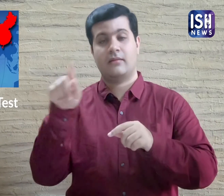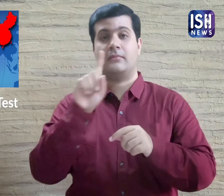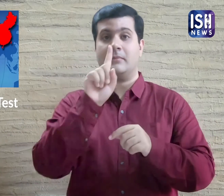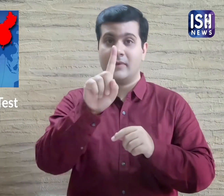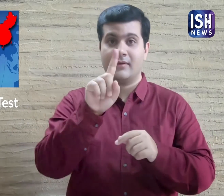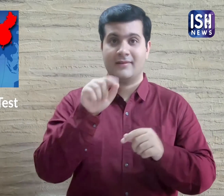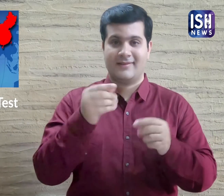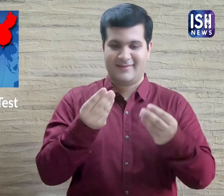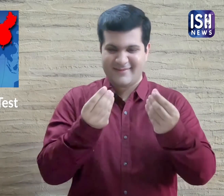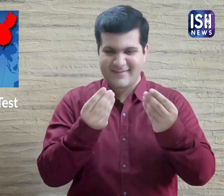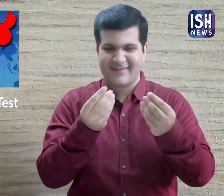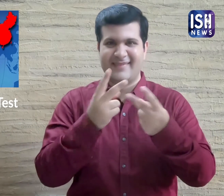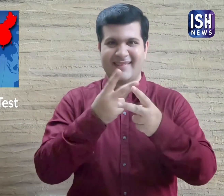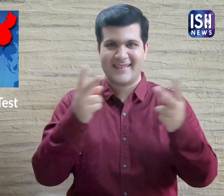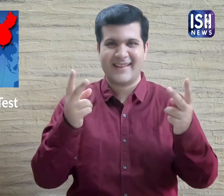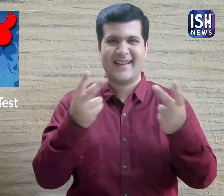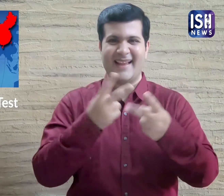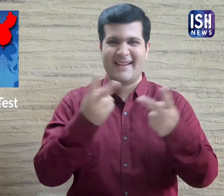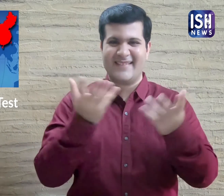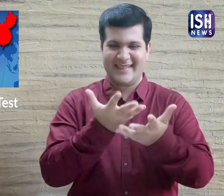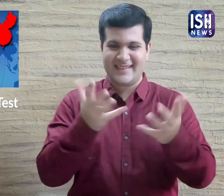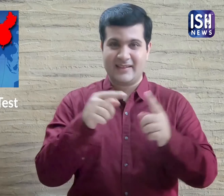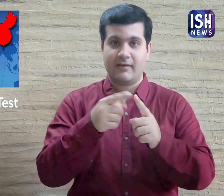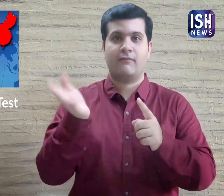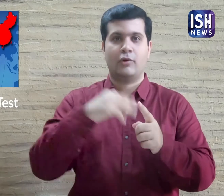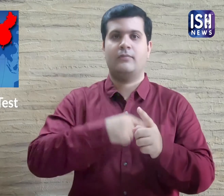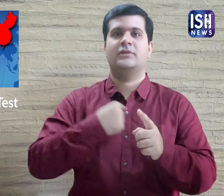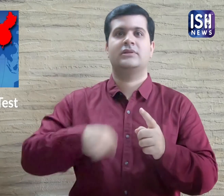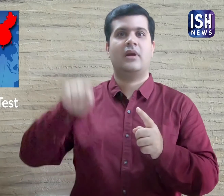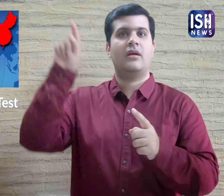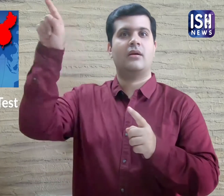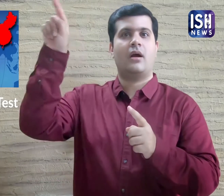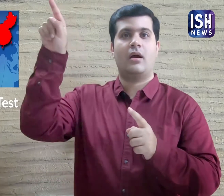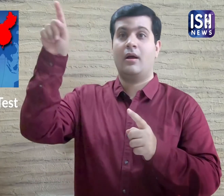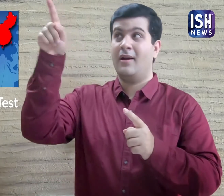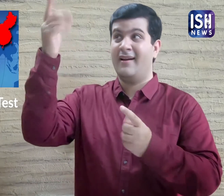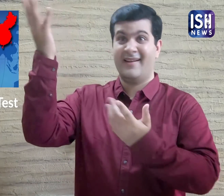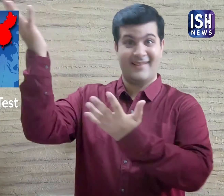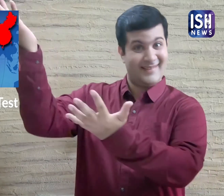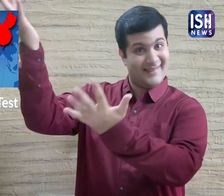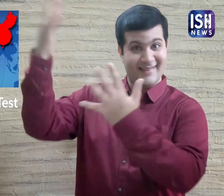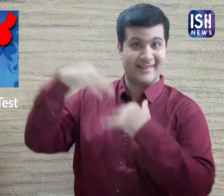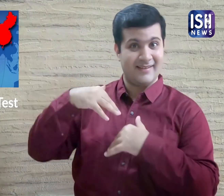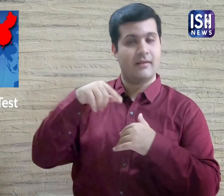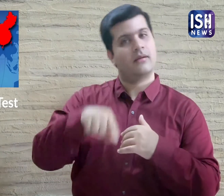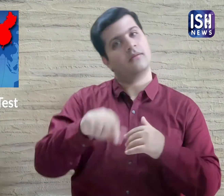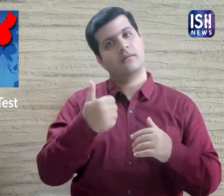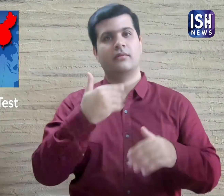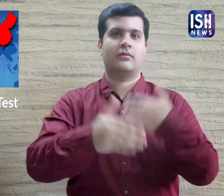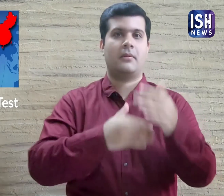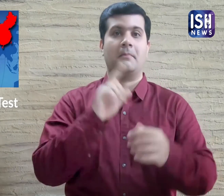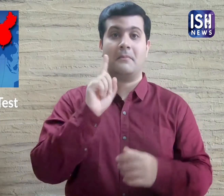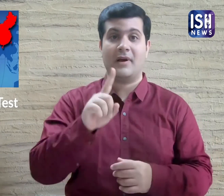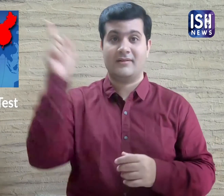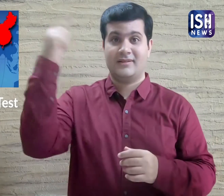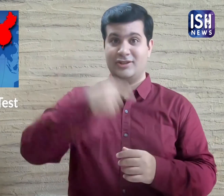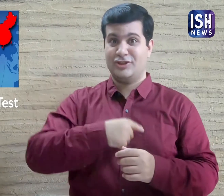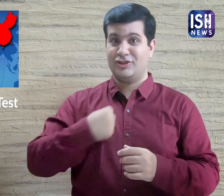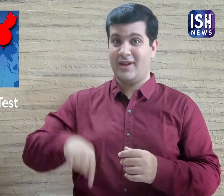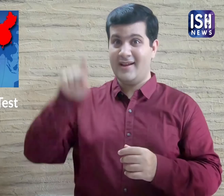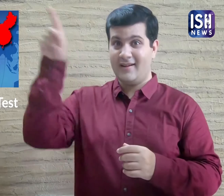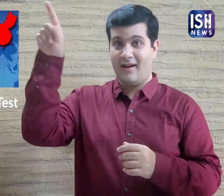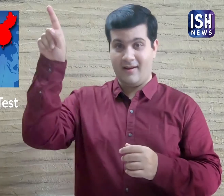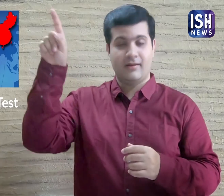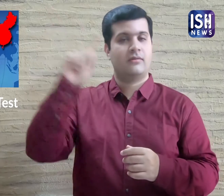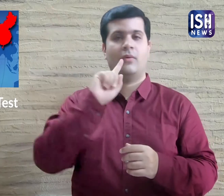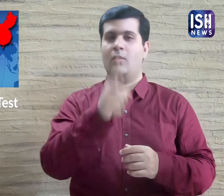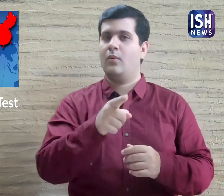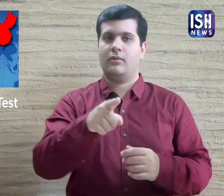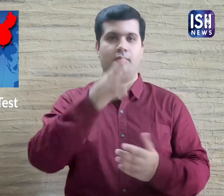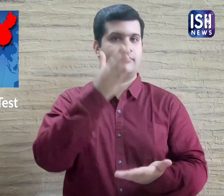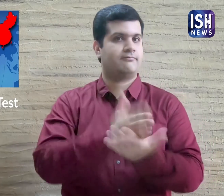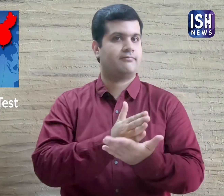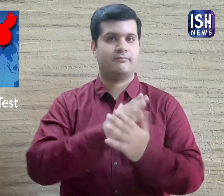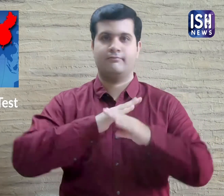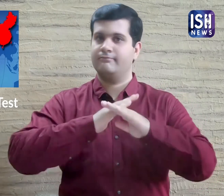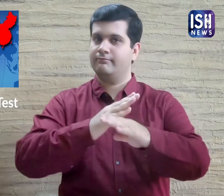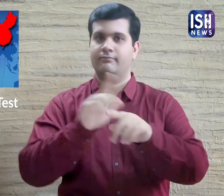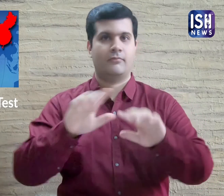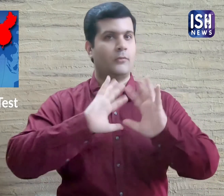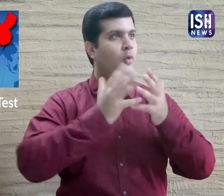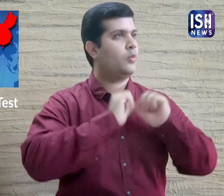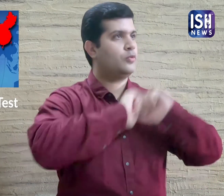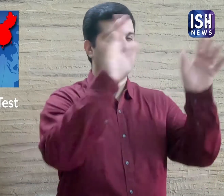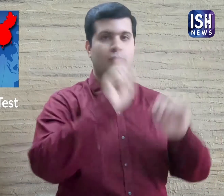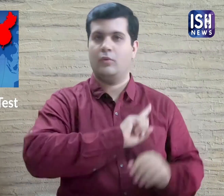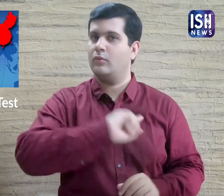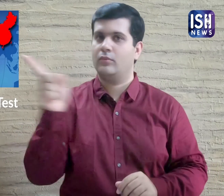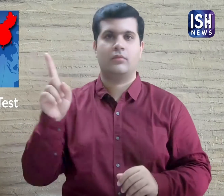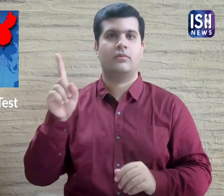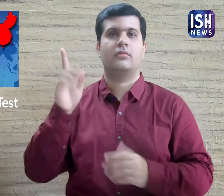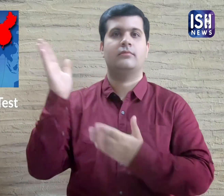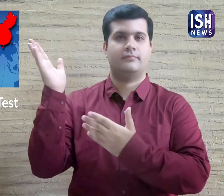but their components are made in China. Now the China government has stopped the export of such materials.